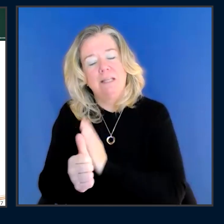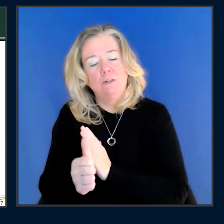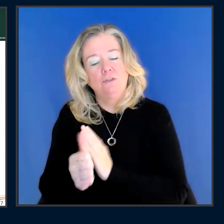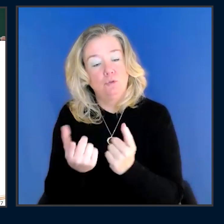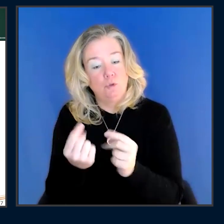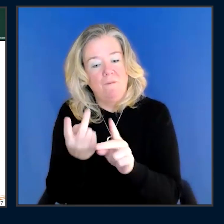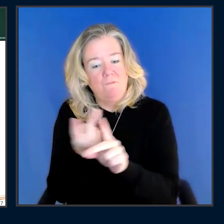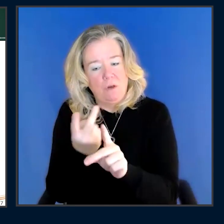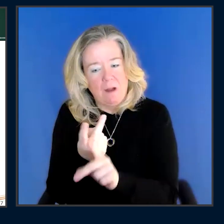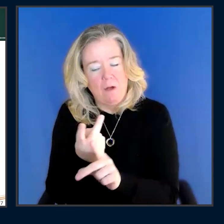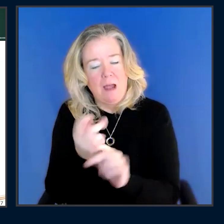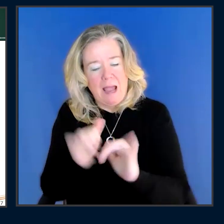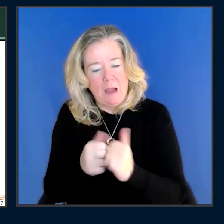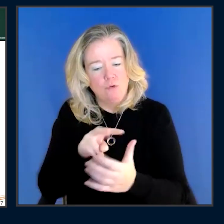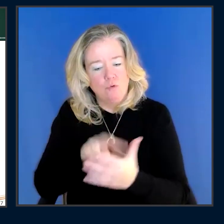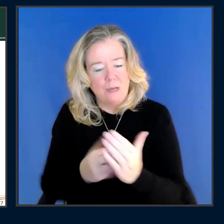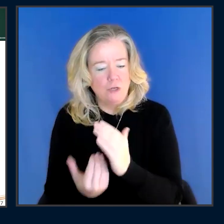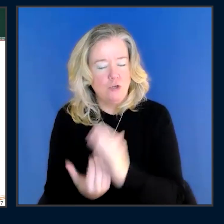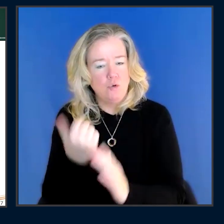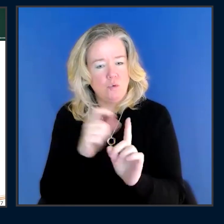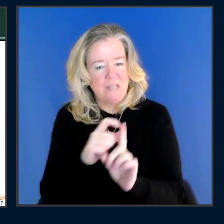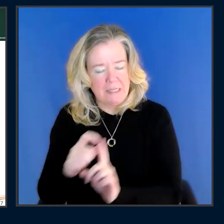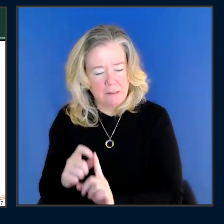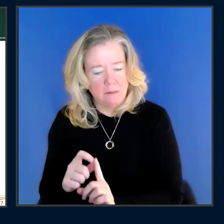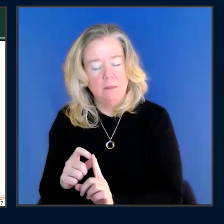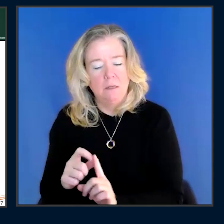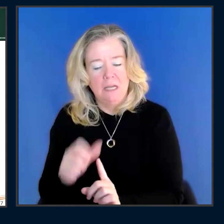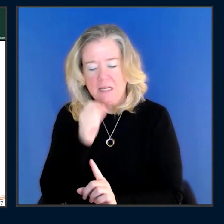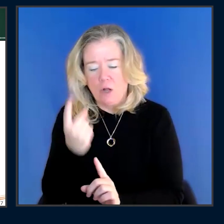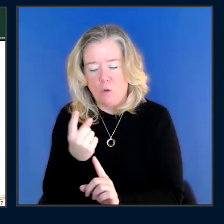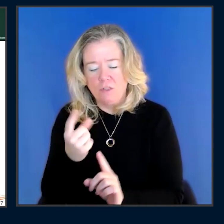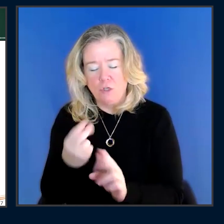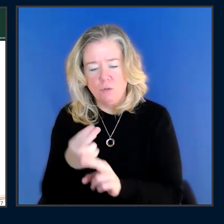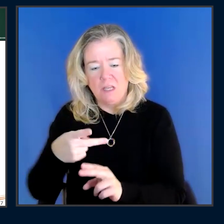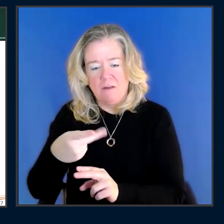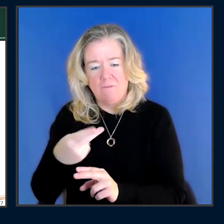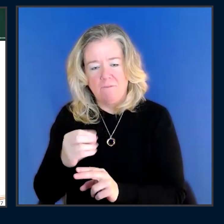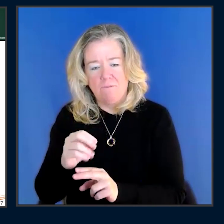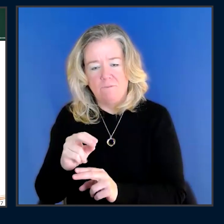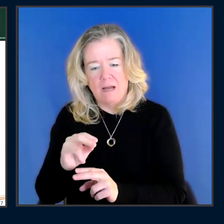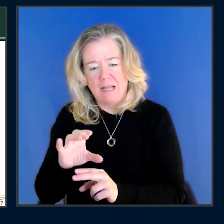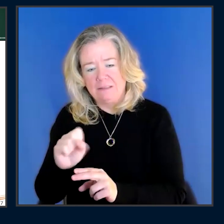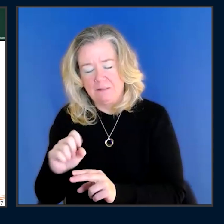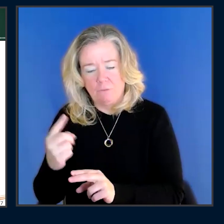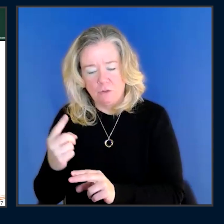reading new text, and weren't always putting phonics first. So with the science of reading,